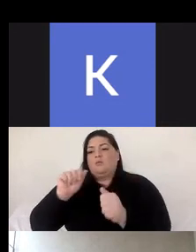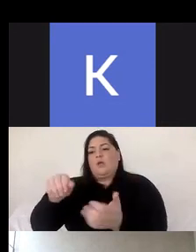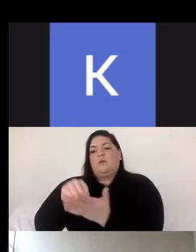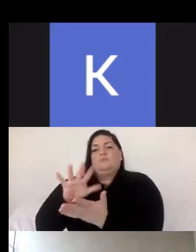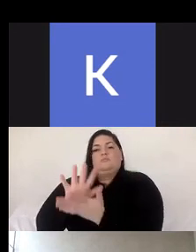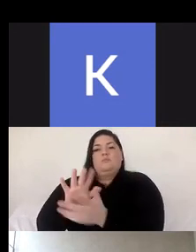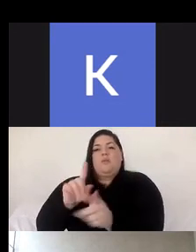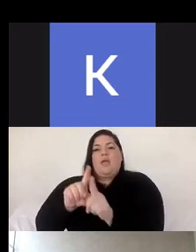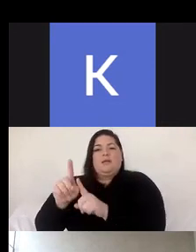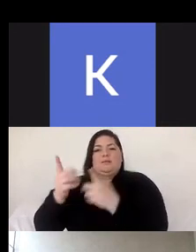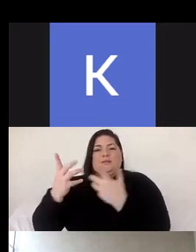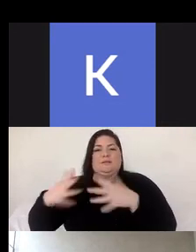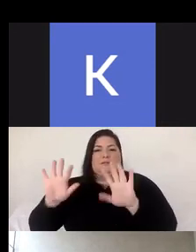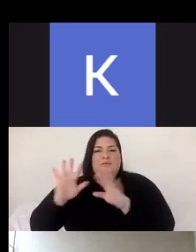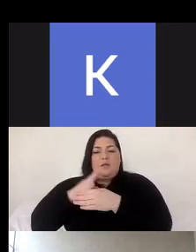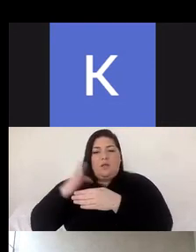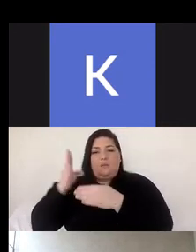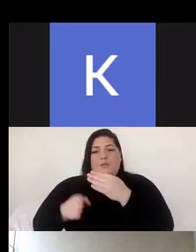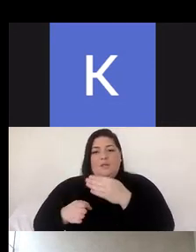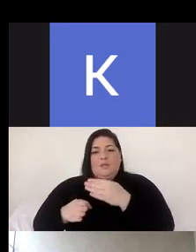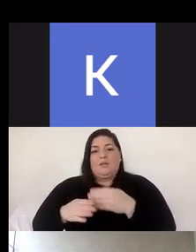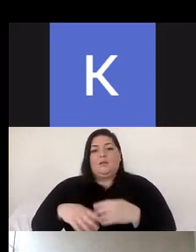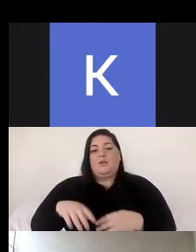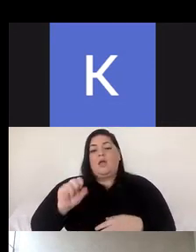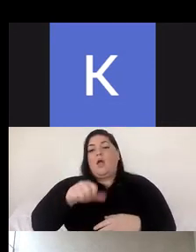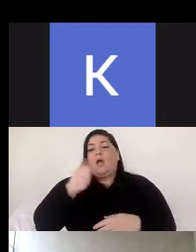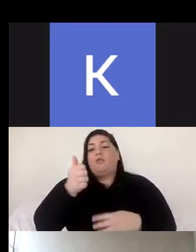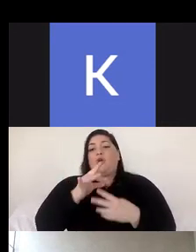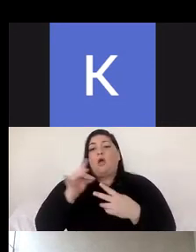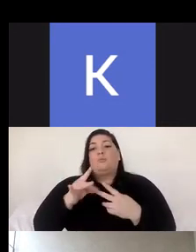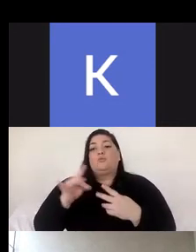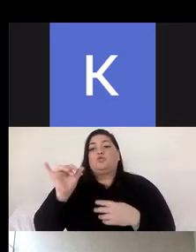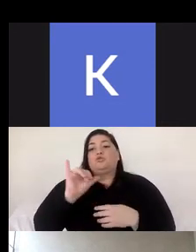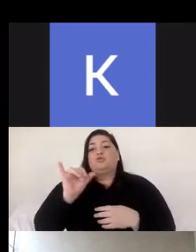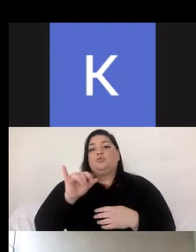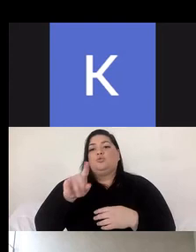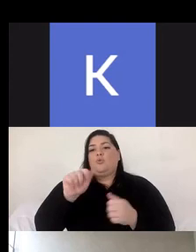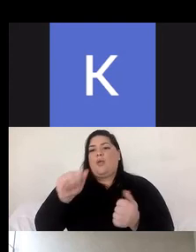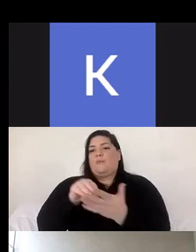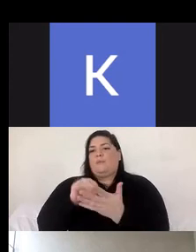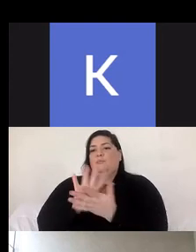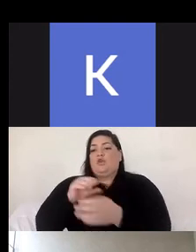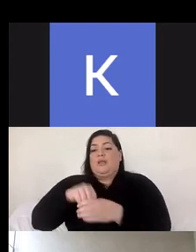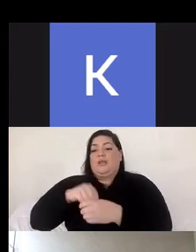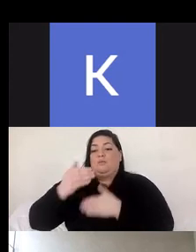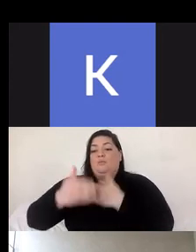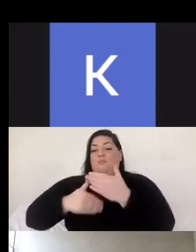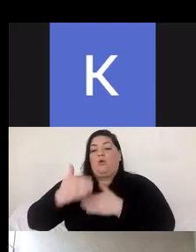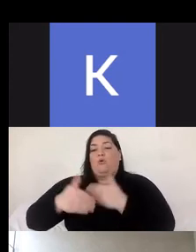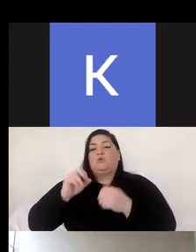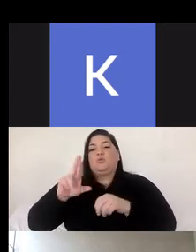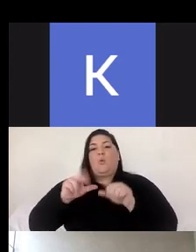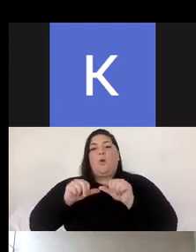And also for anyone listening, another option is ongoing or in progress, between those two